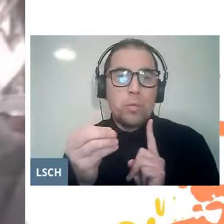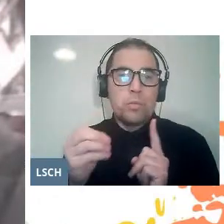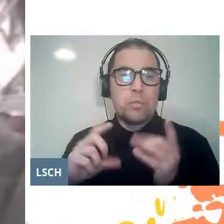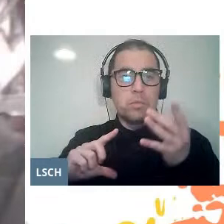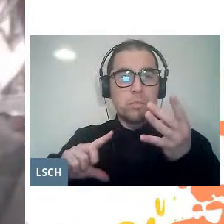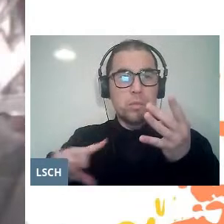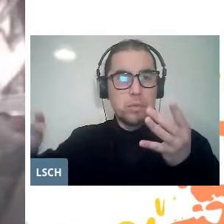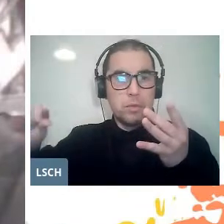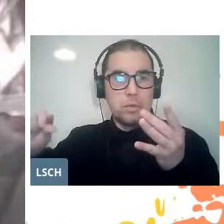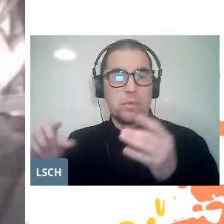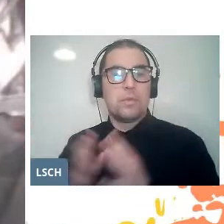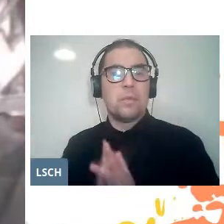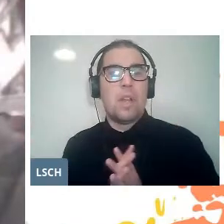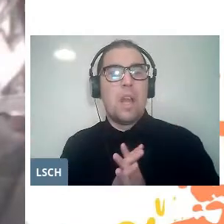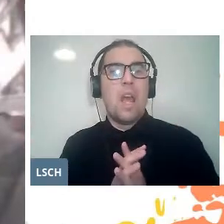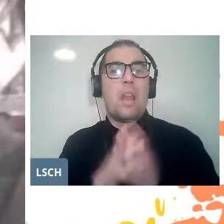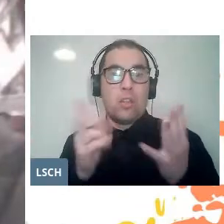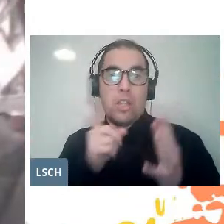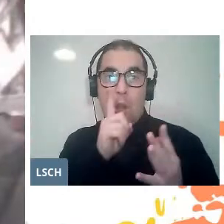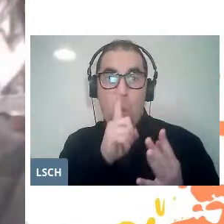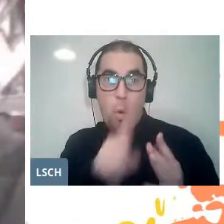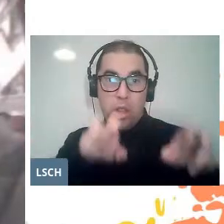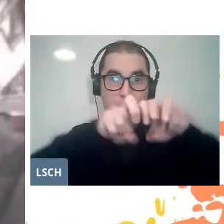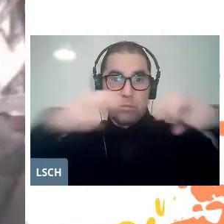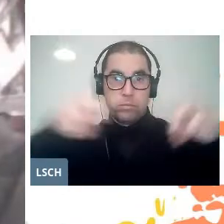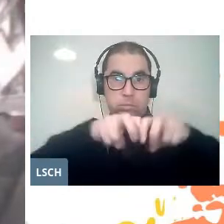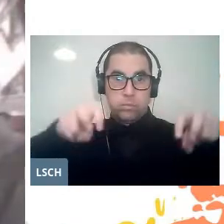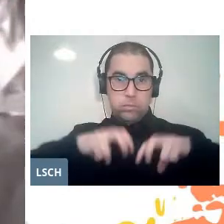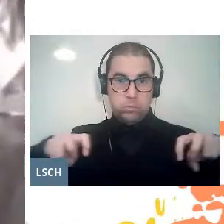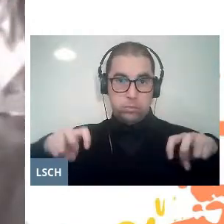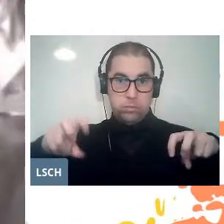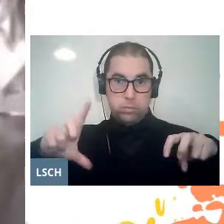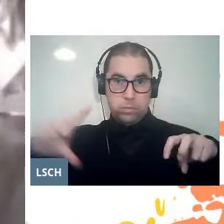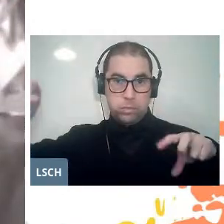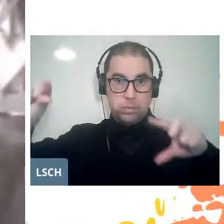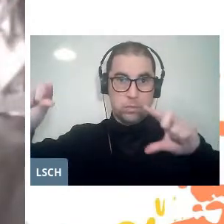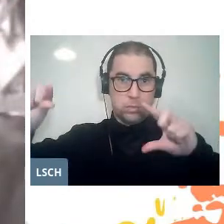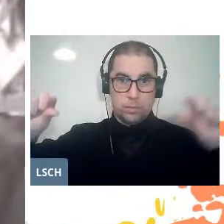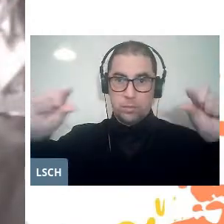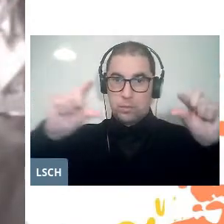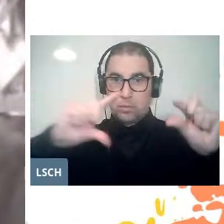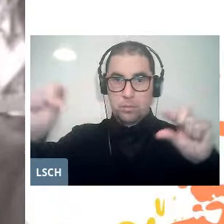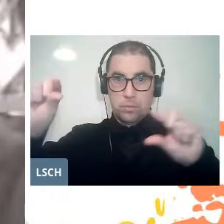Thus, in the end, we find only two violins with mutes,